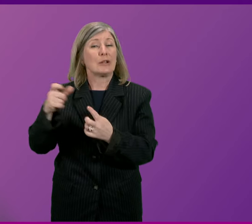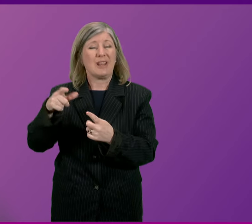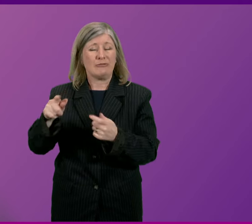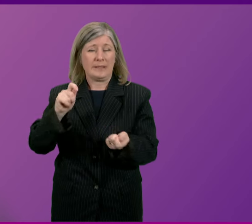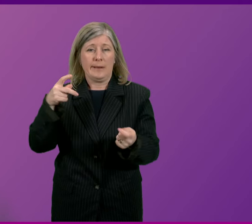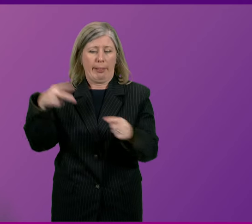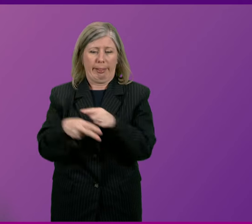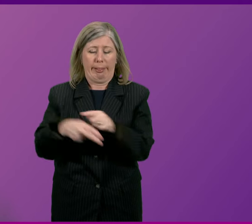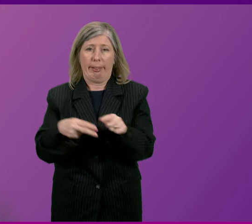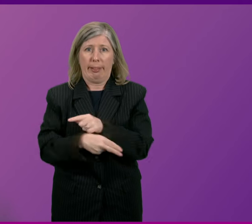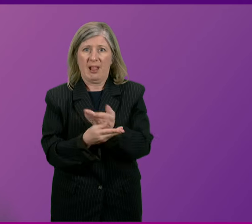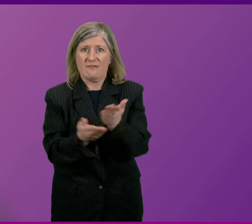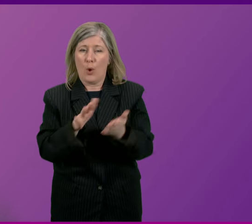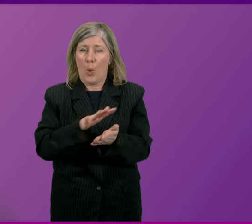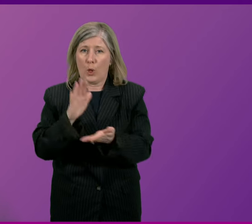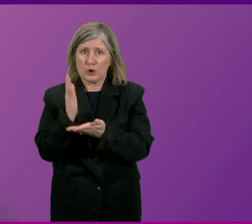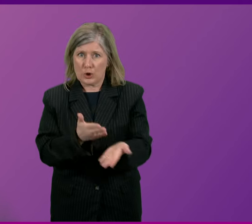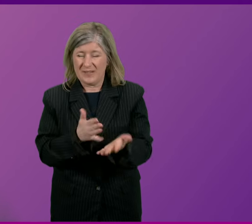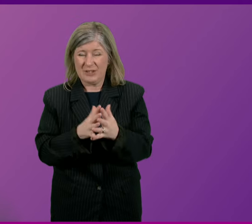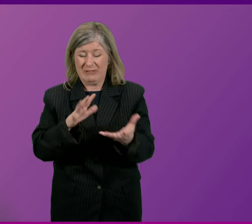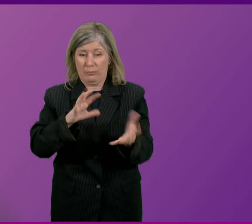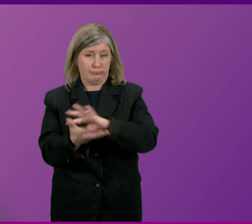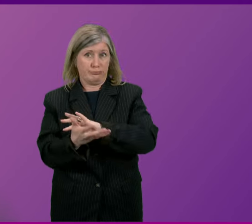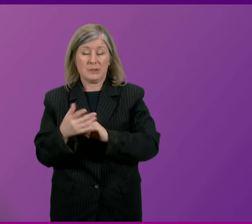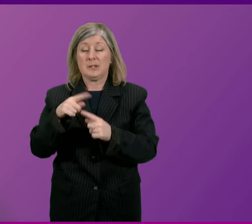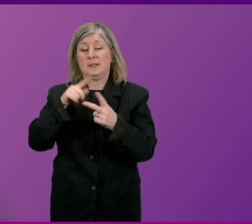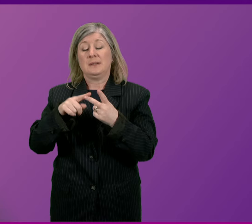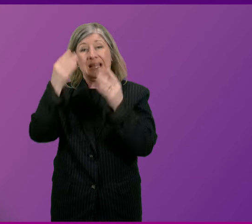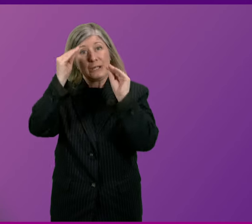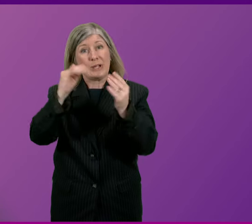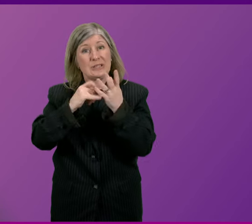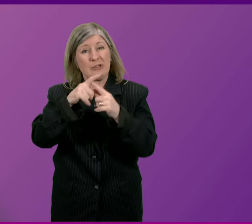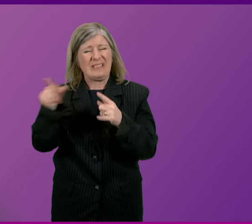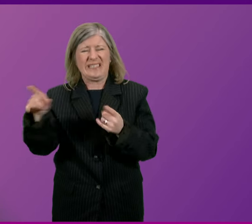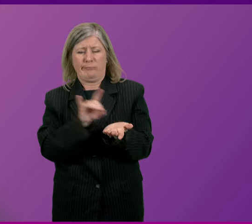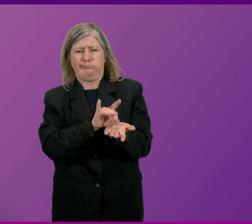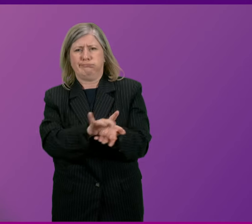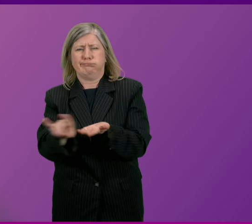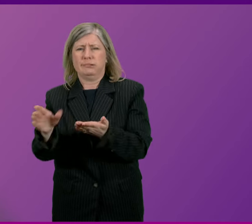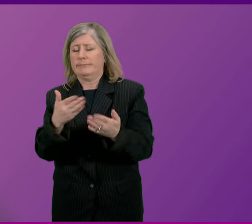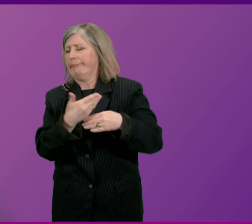budget for local services. As education secretary, he abandoned teachers, standards declined,